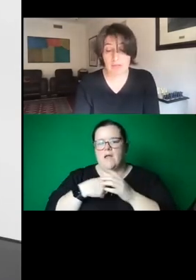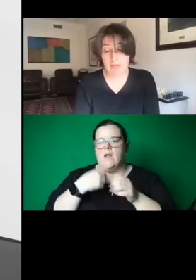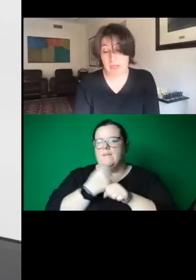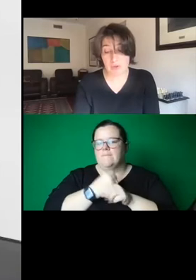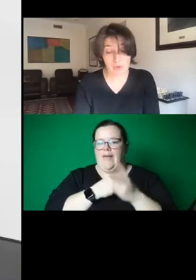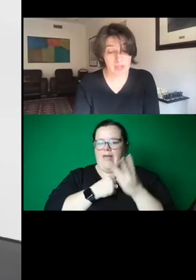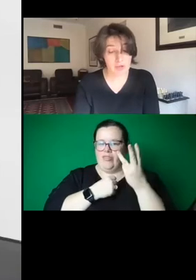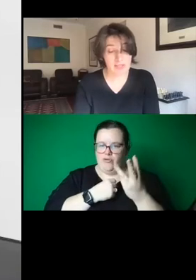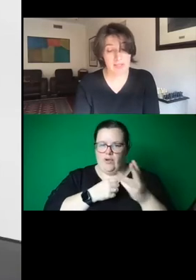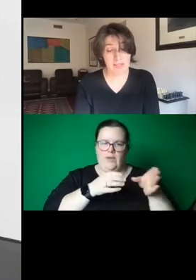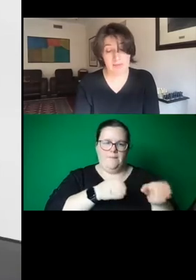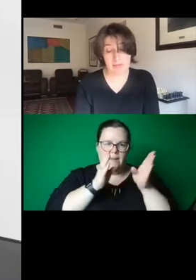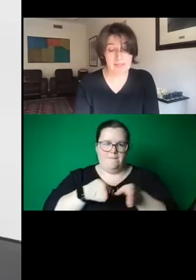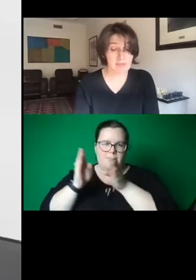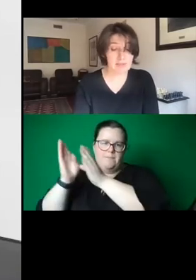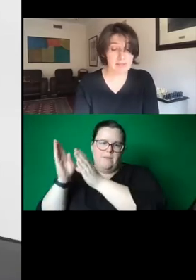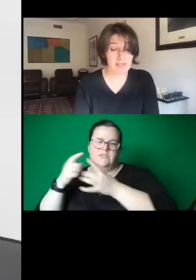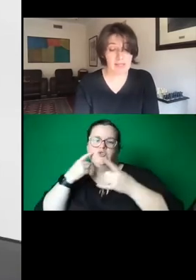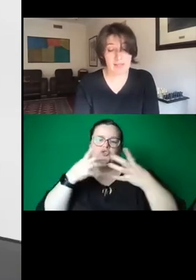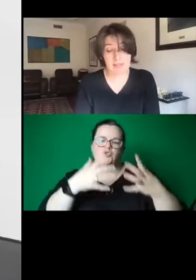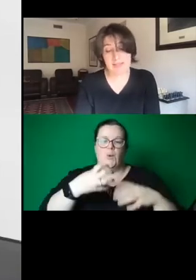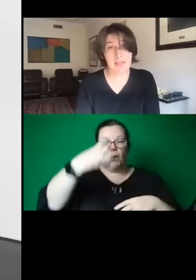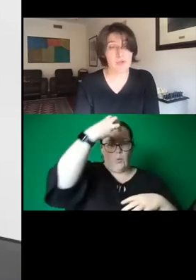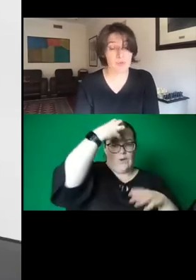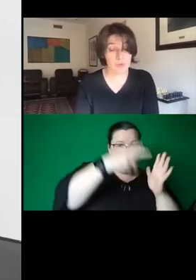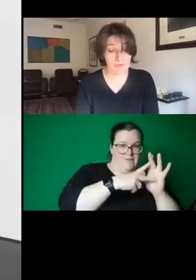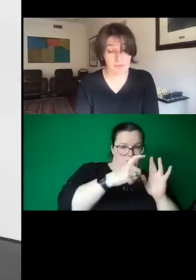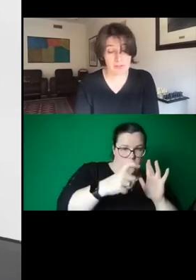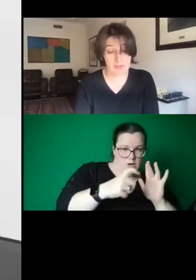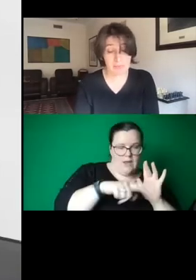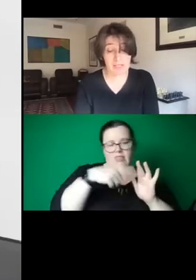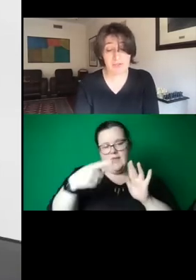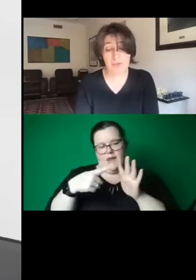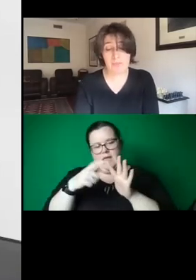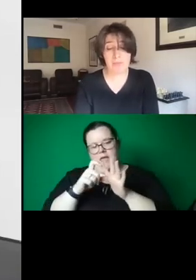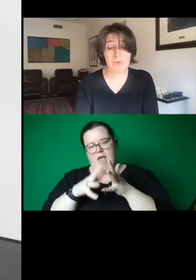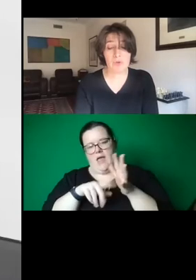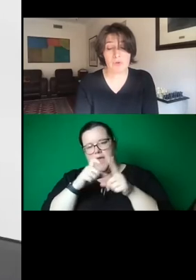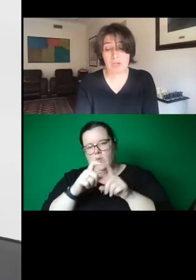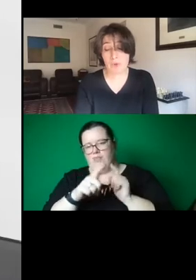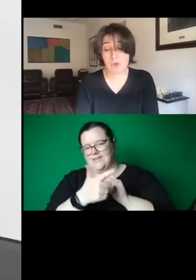victoria her son edward vii and his son george the fifth many australian people note how monuments